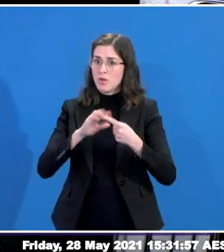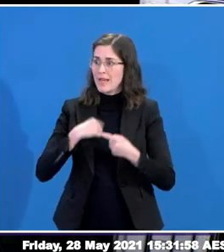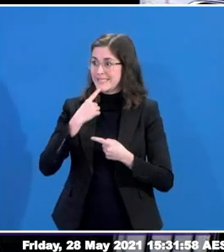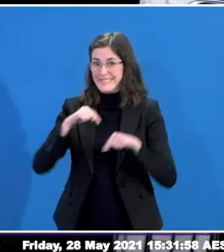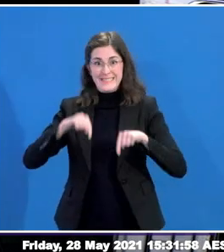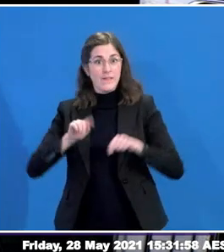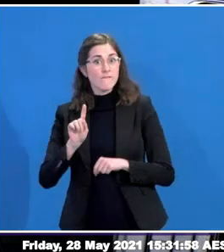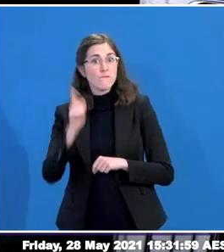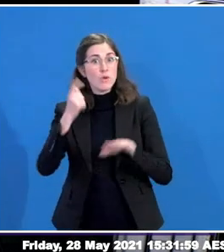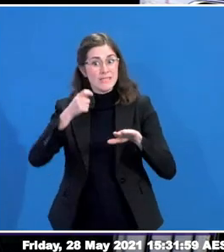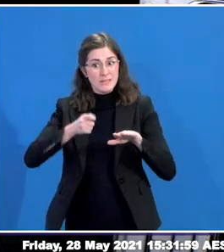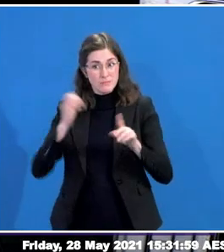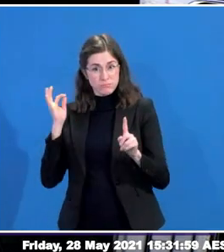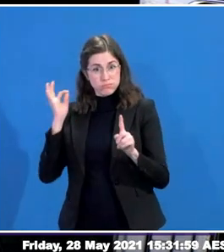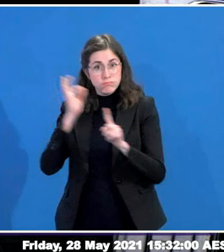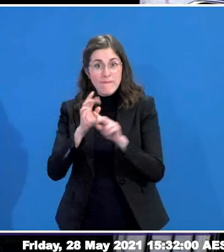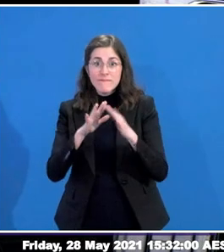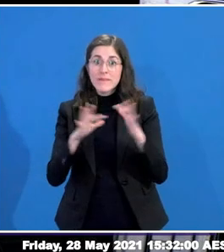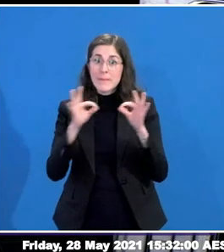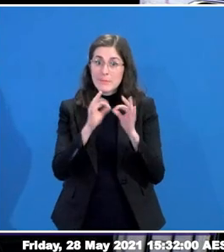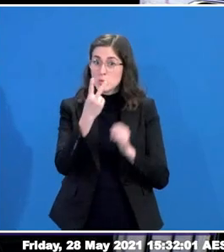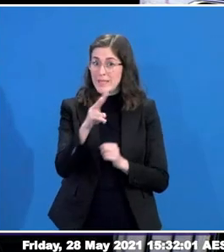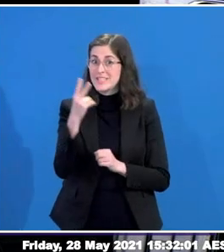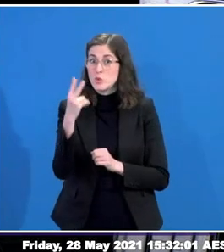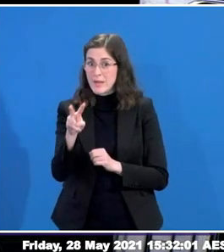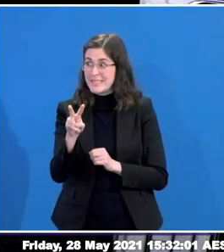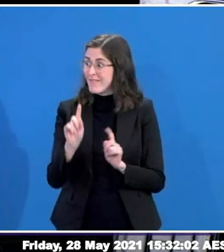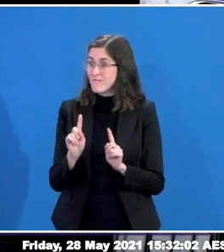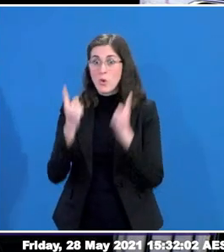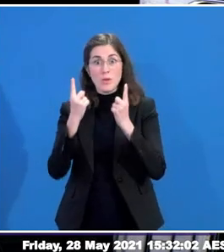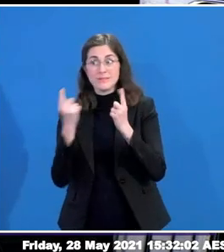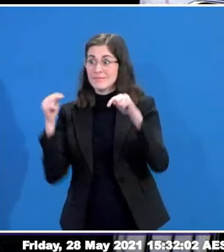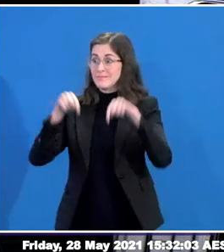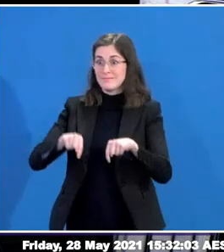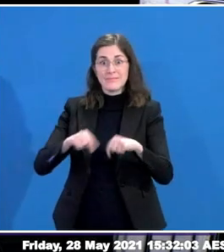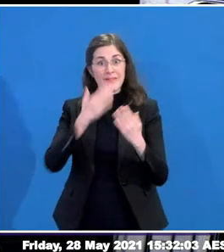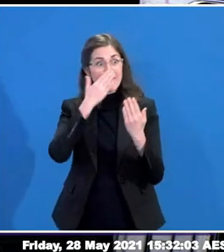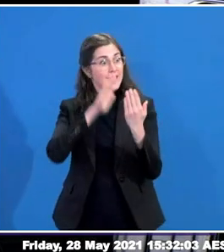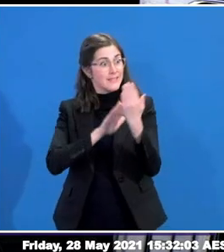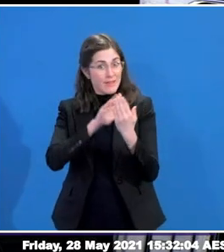first hearing since February 2020 which members of the public have